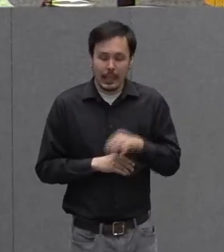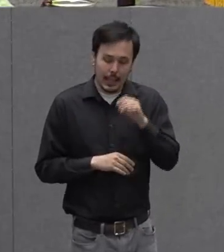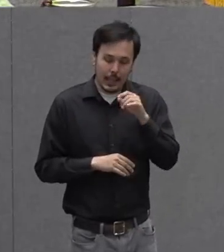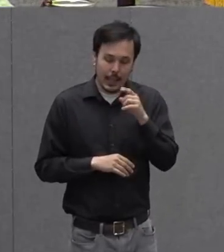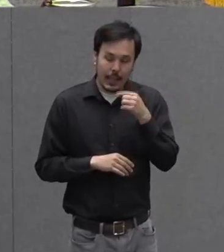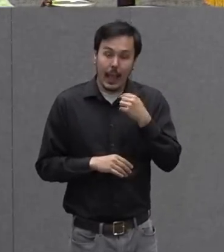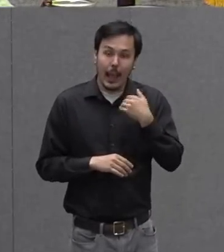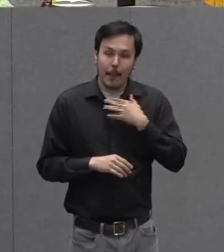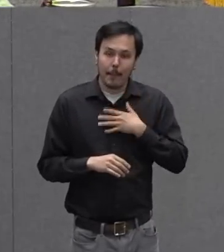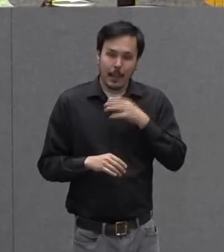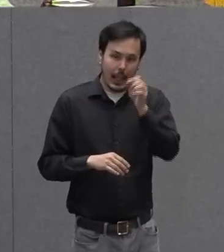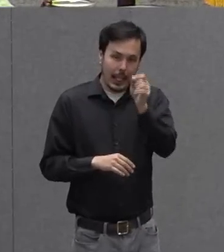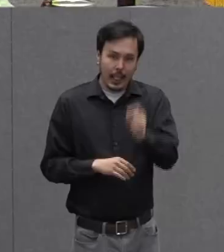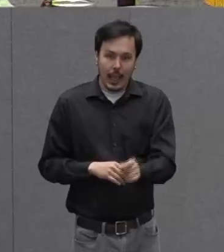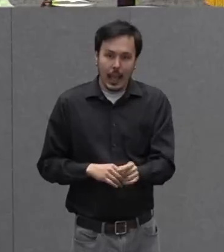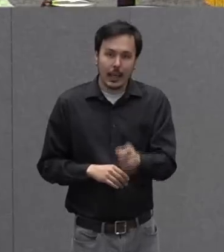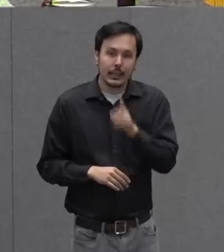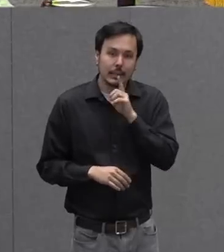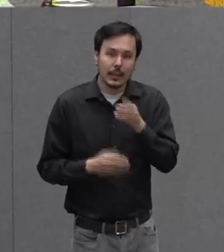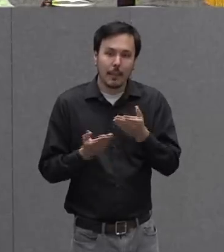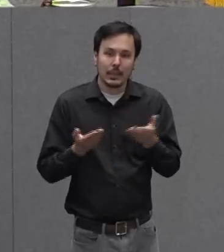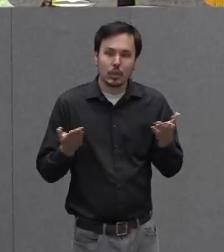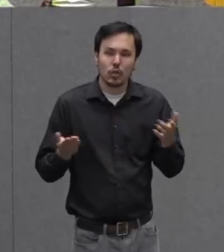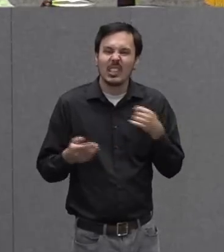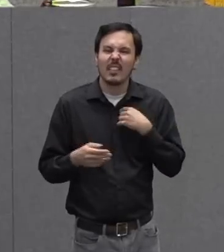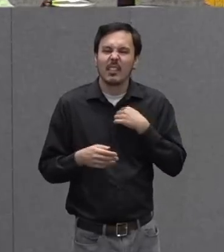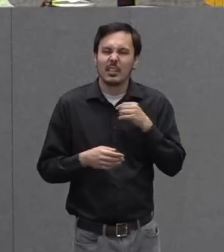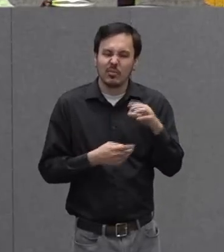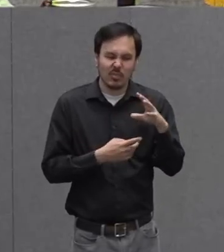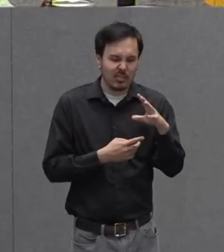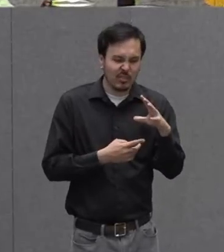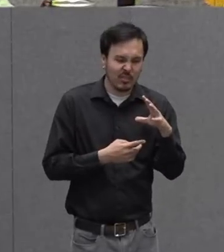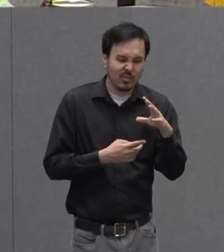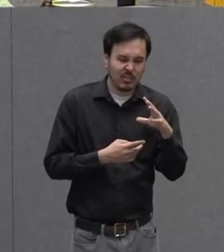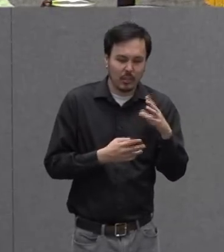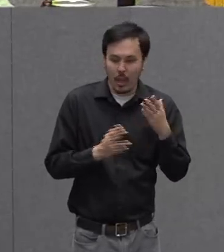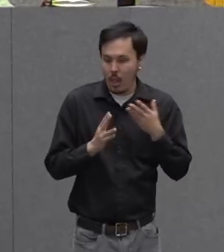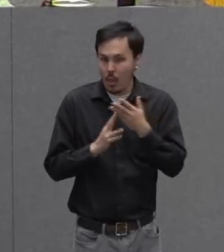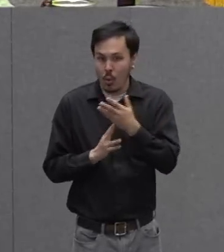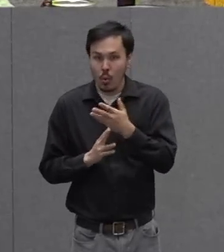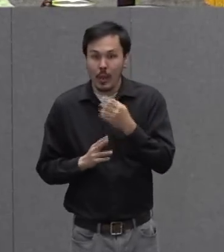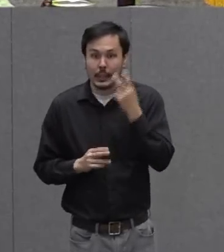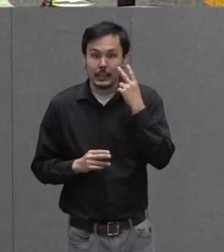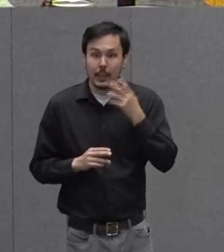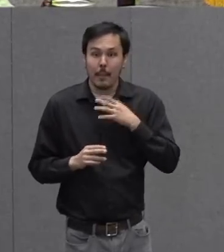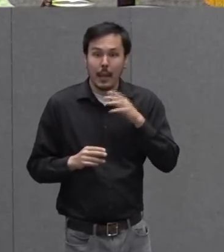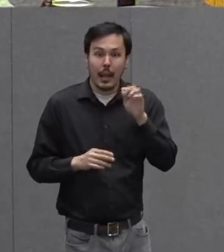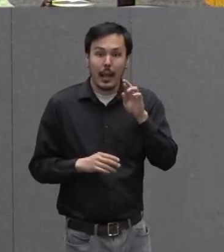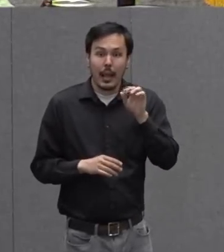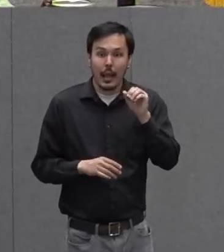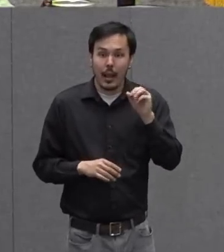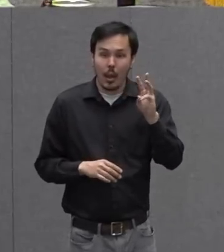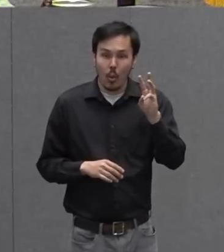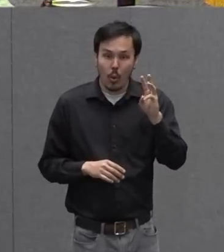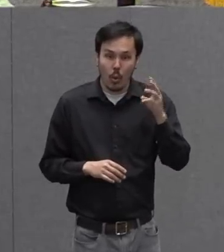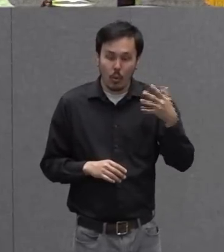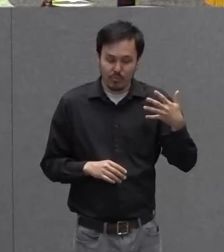And so if it is shining through, then I showed my arrows pointing at the object,